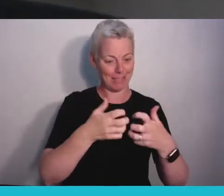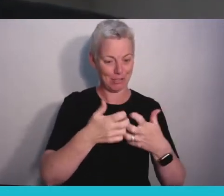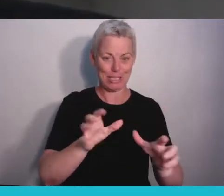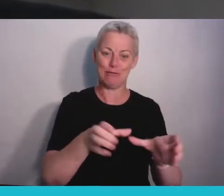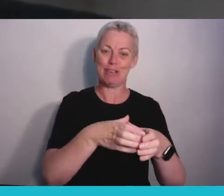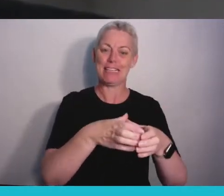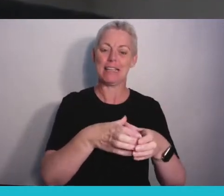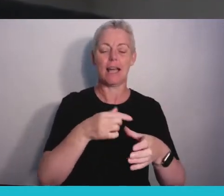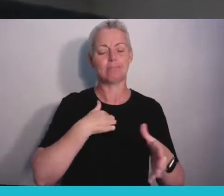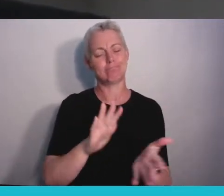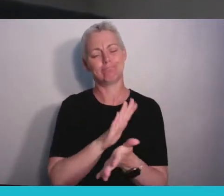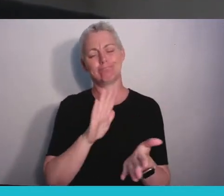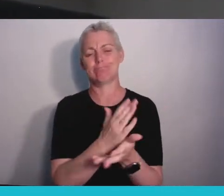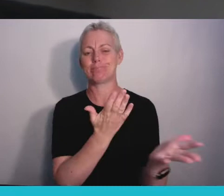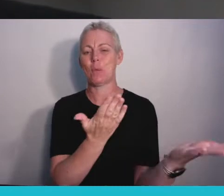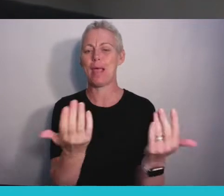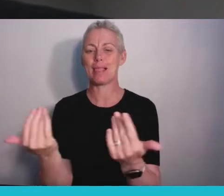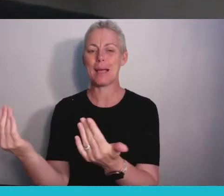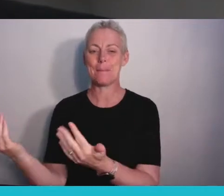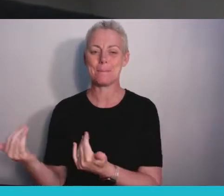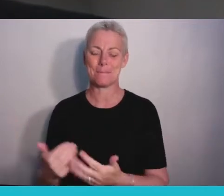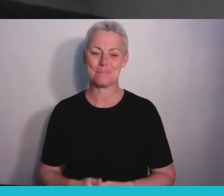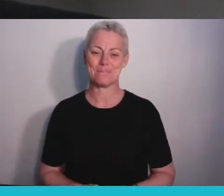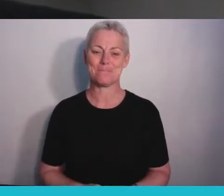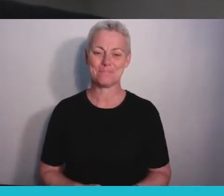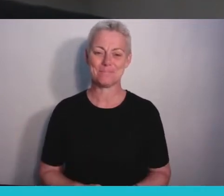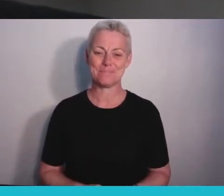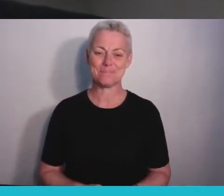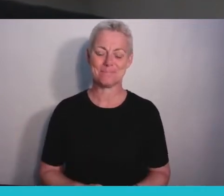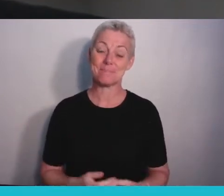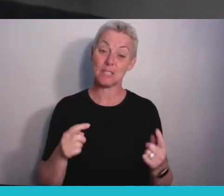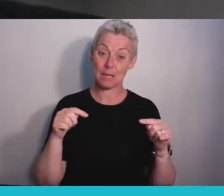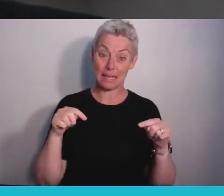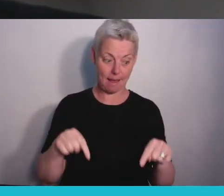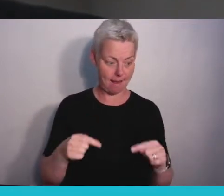So here we are together in this virtual space when of course we expected to be welcoming